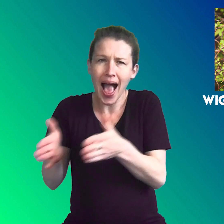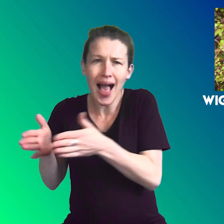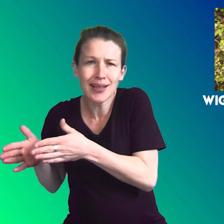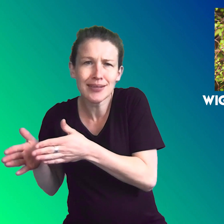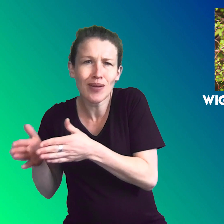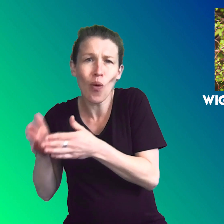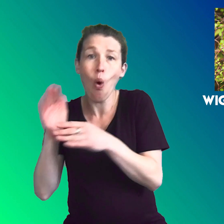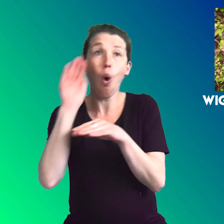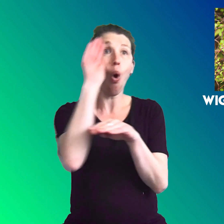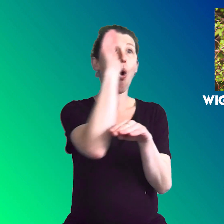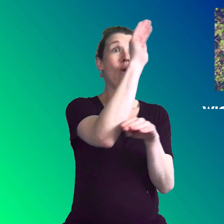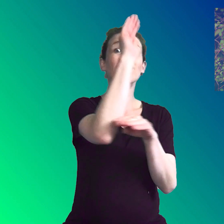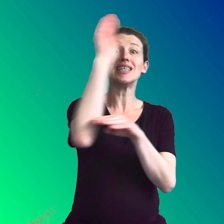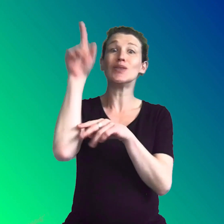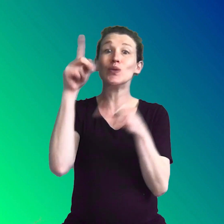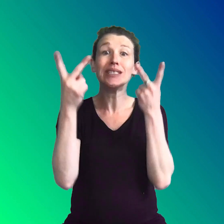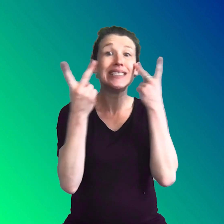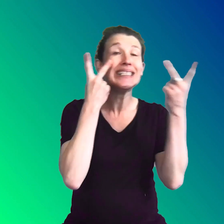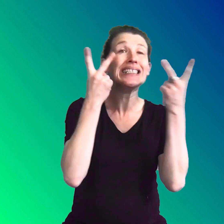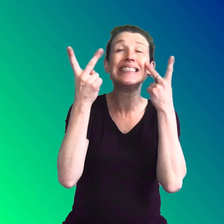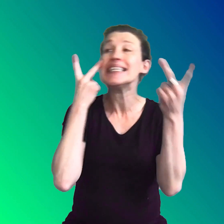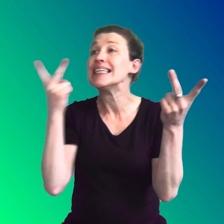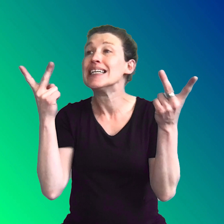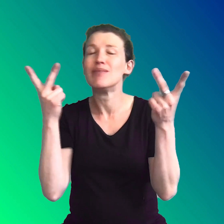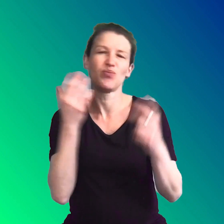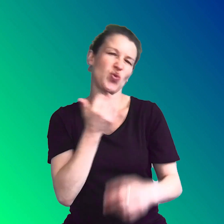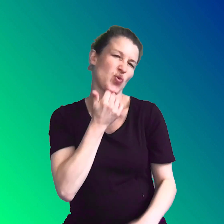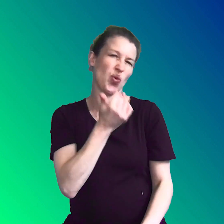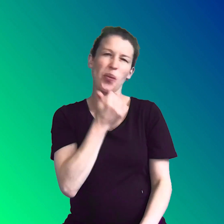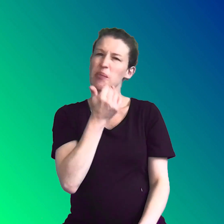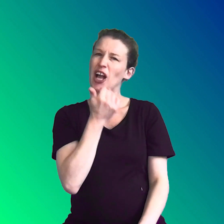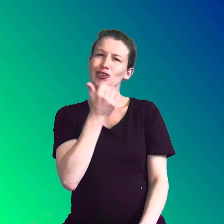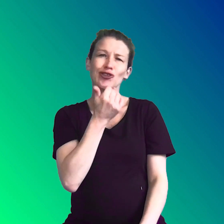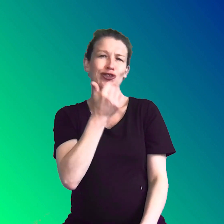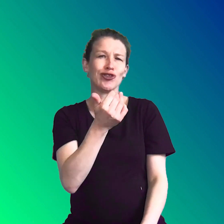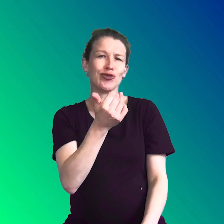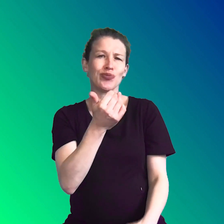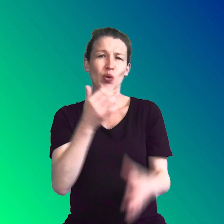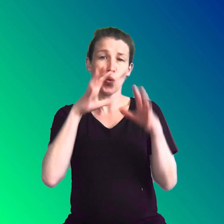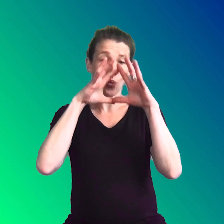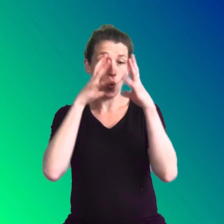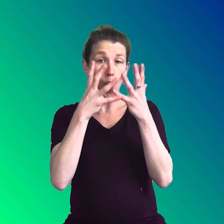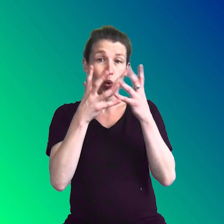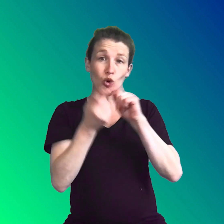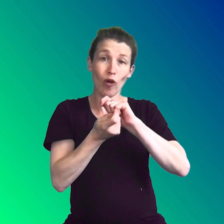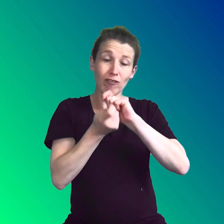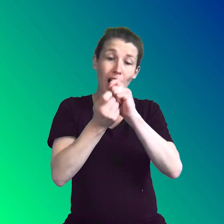There are other plants that grow the same way. But overseas, you wouldn't see it much. It's not common.